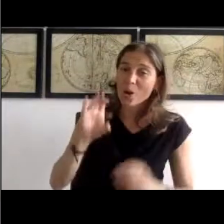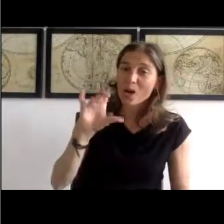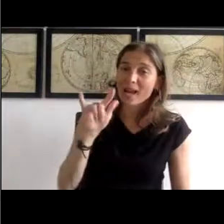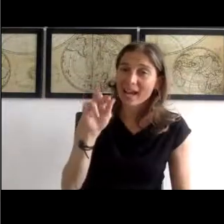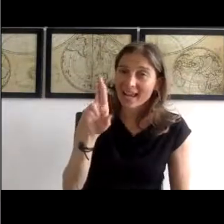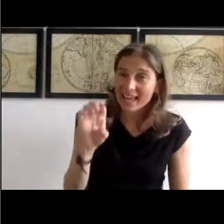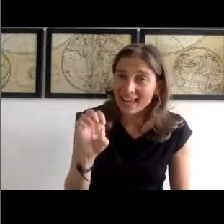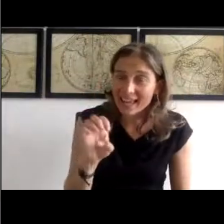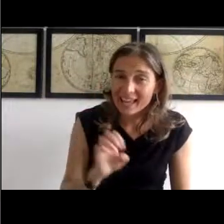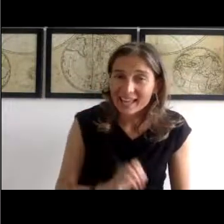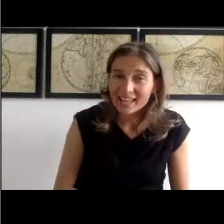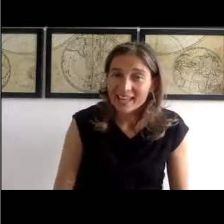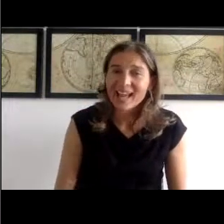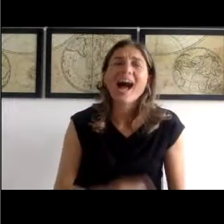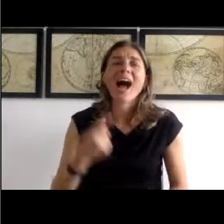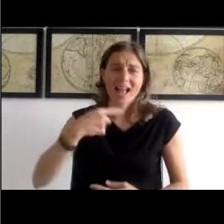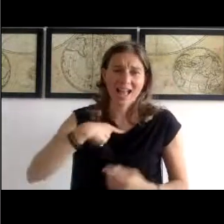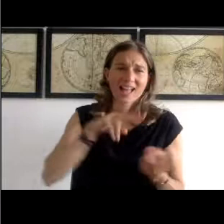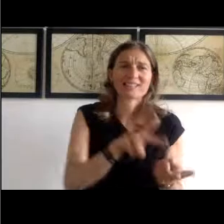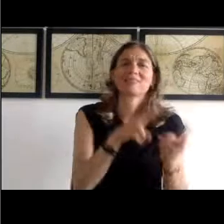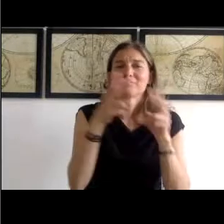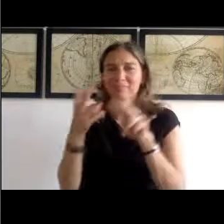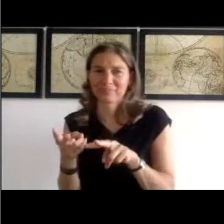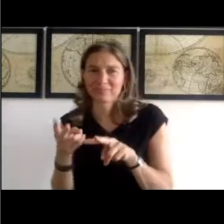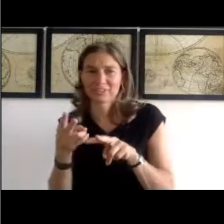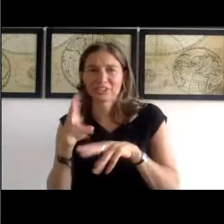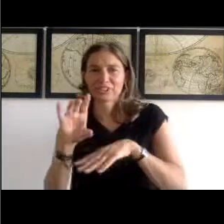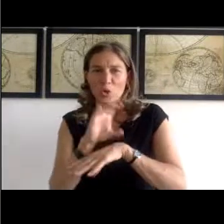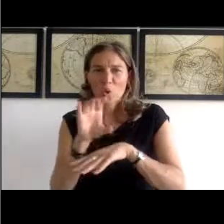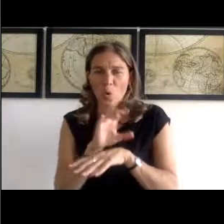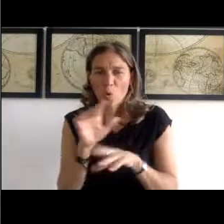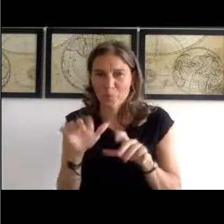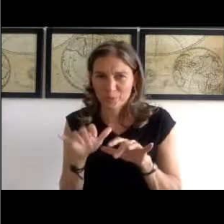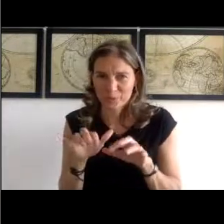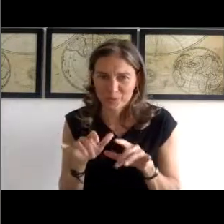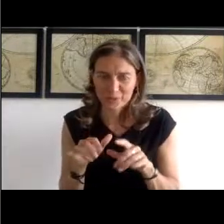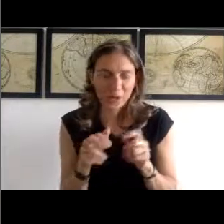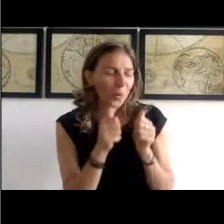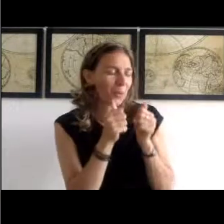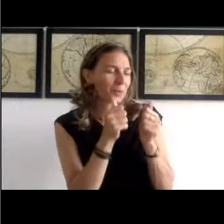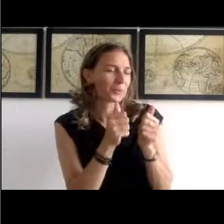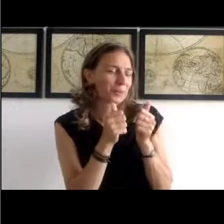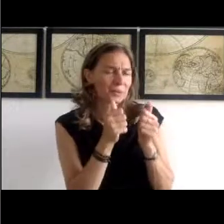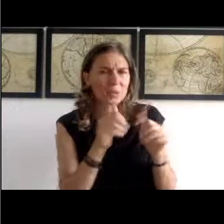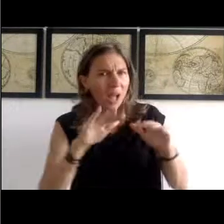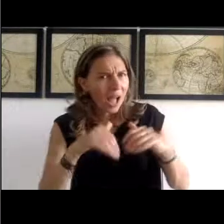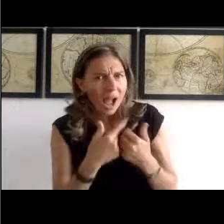between my home university at Leuven and the one in Joensuu wasn't that good.